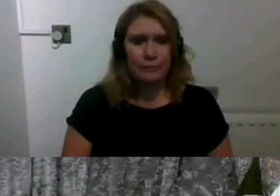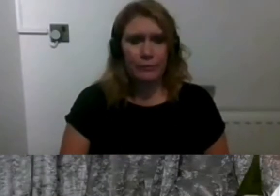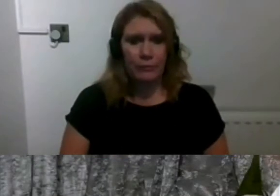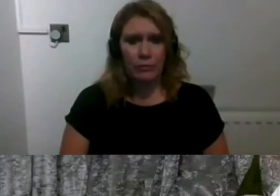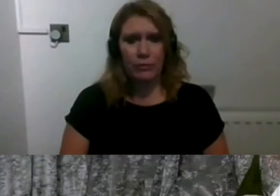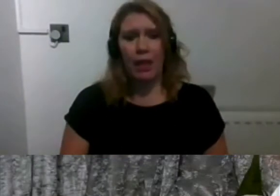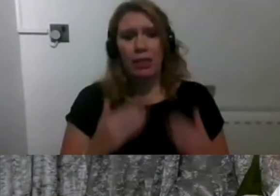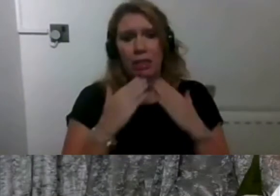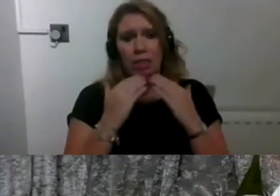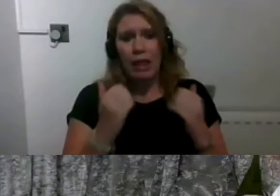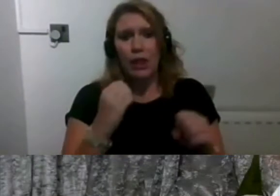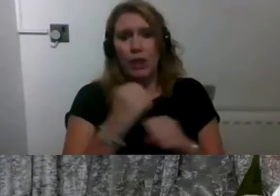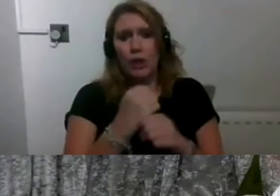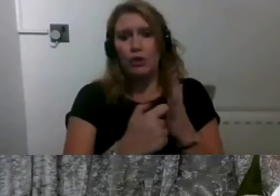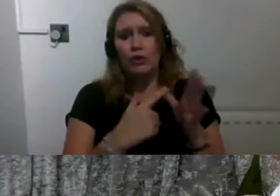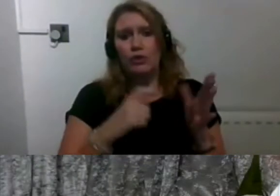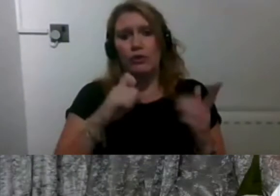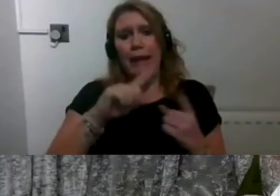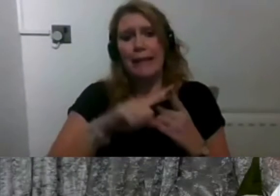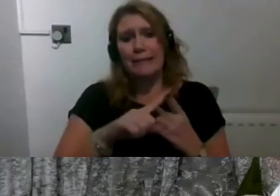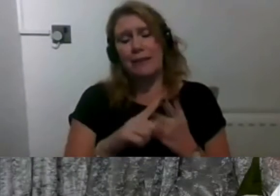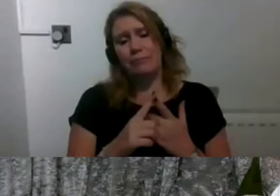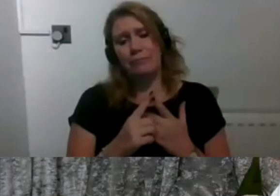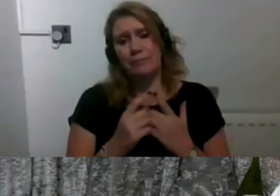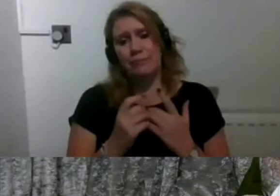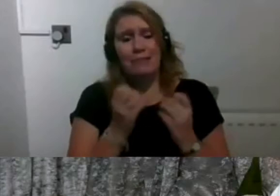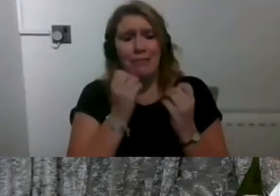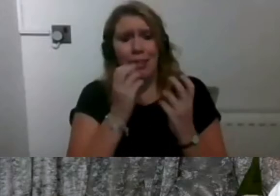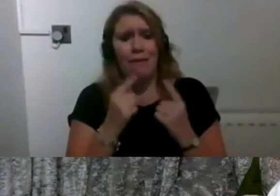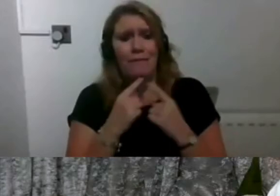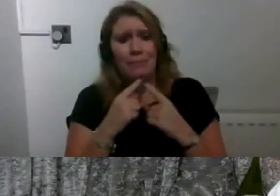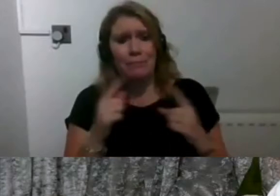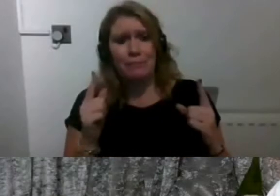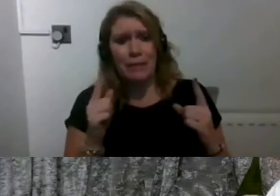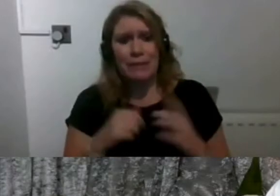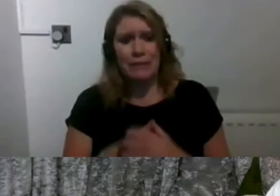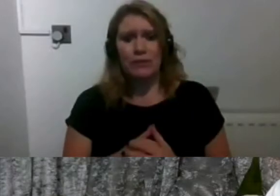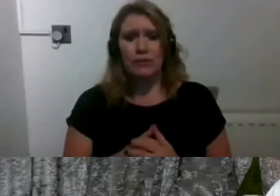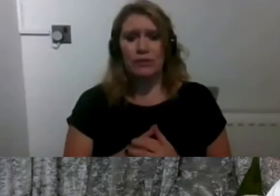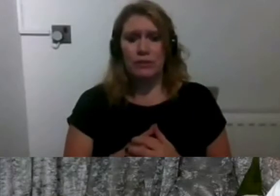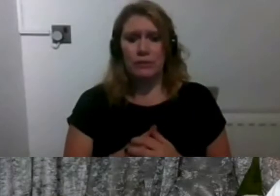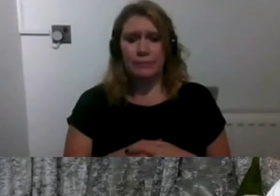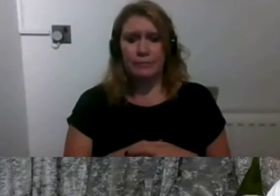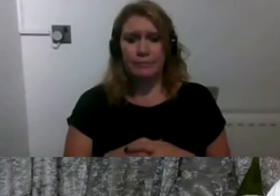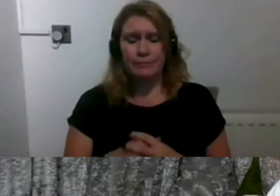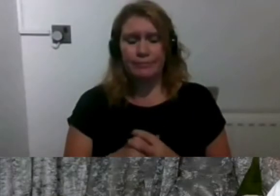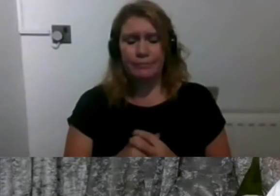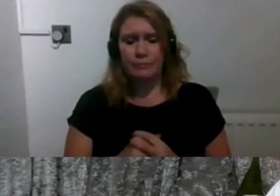message to continue on. So one of our